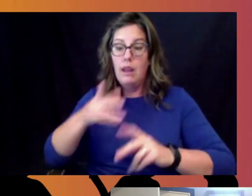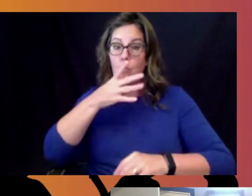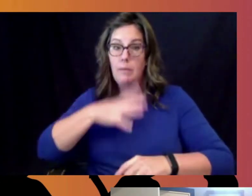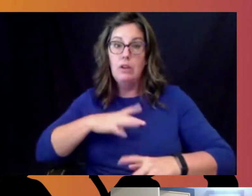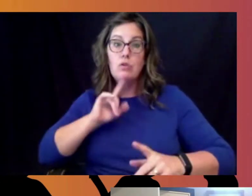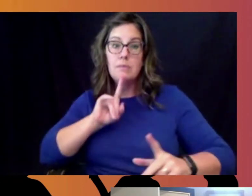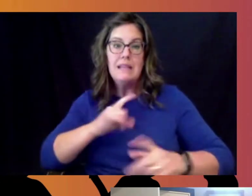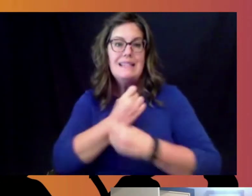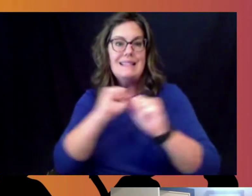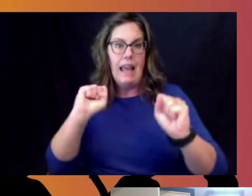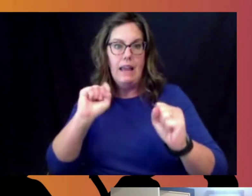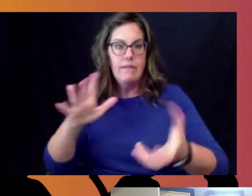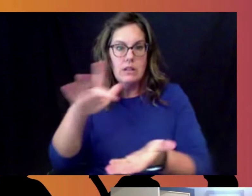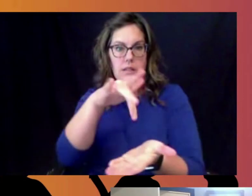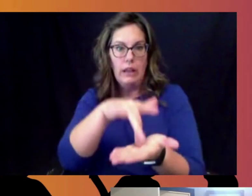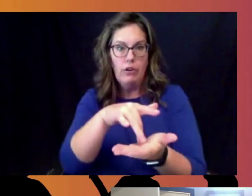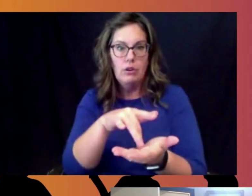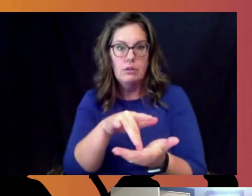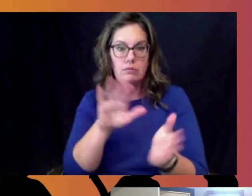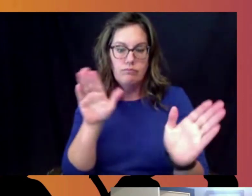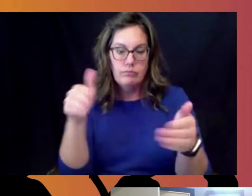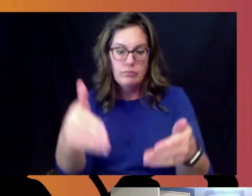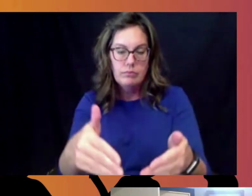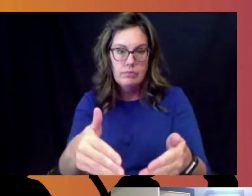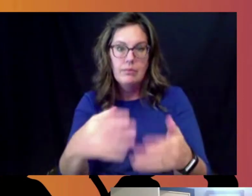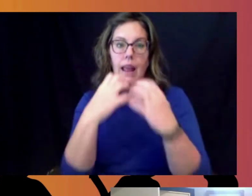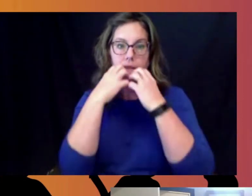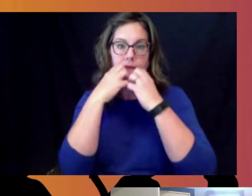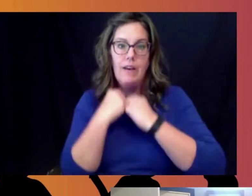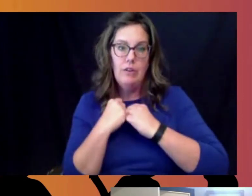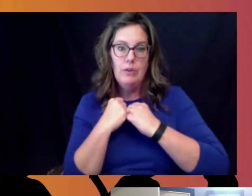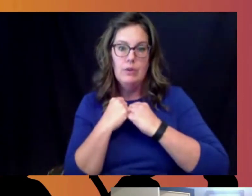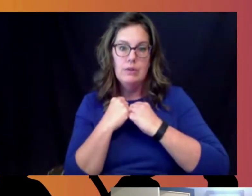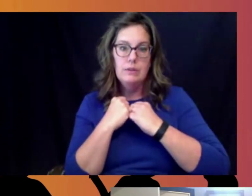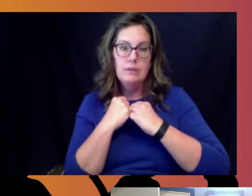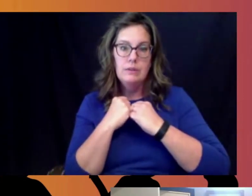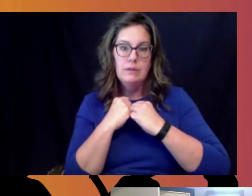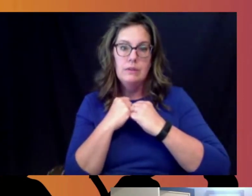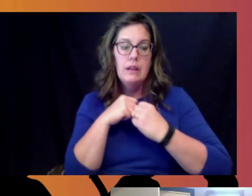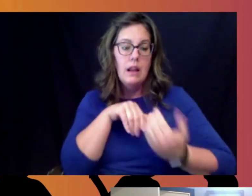the very important crucial work of centering black lives and addressing anti-black racism